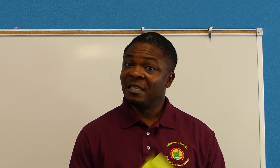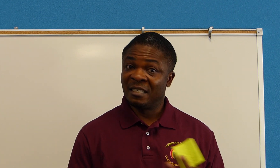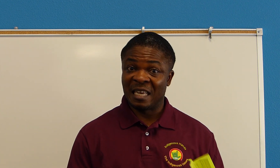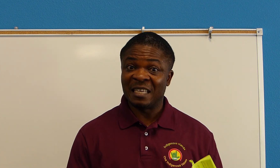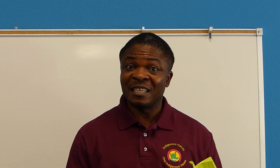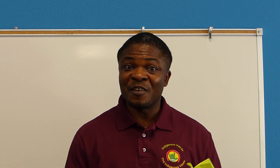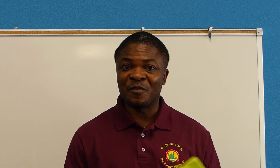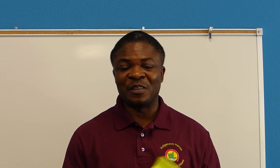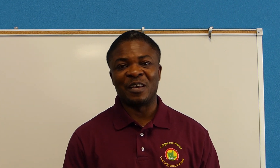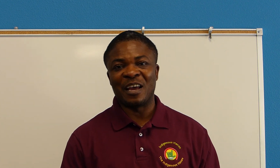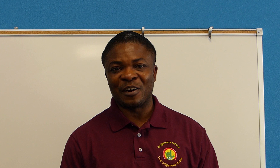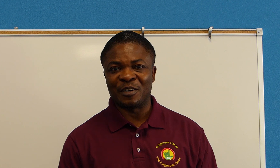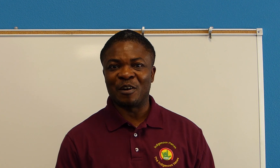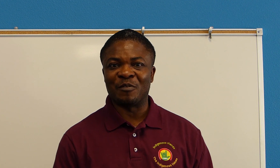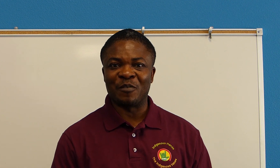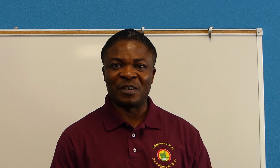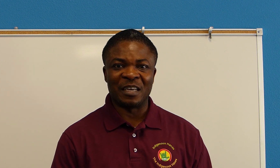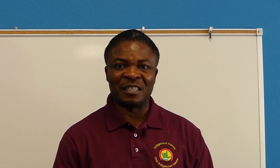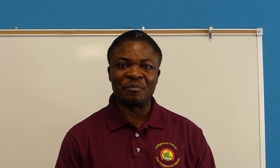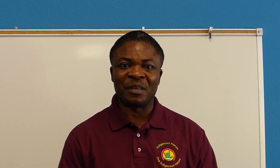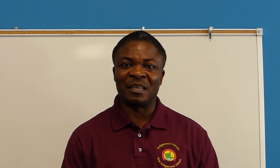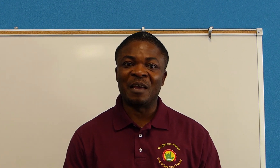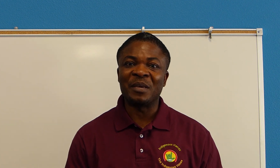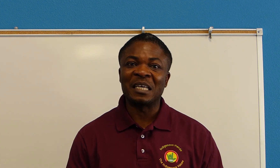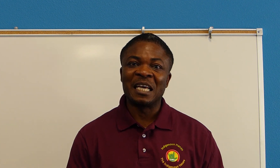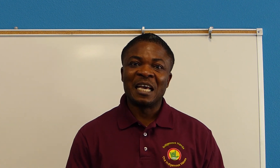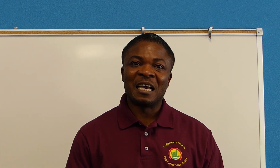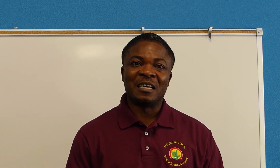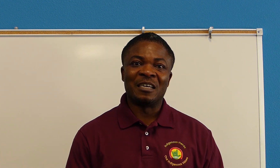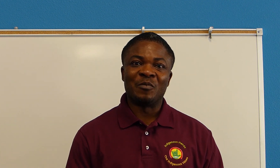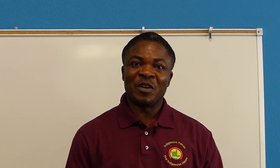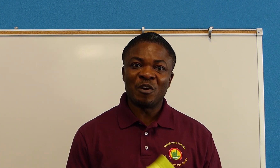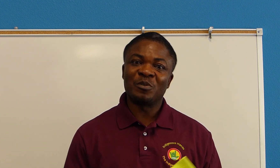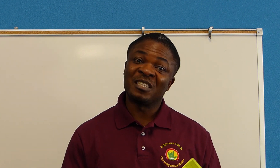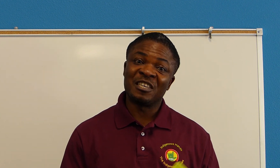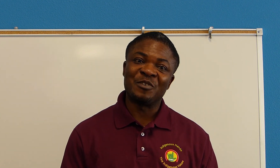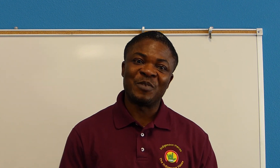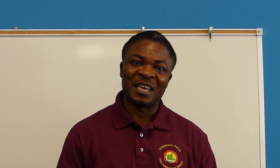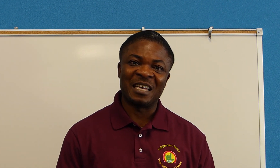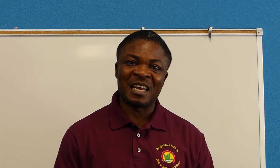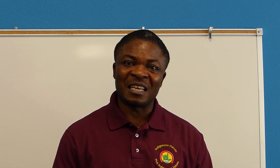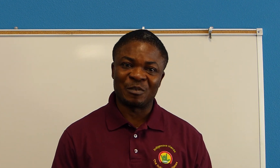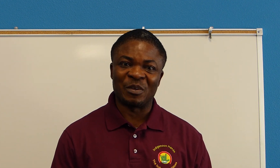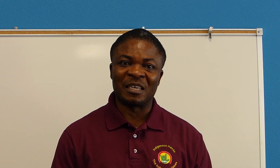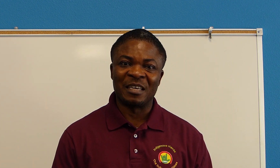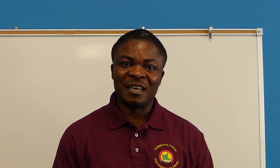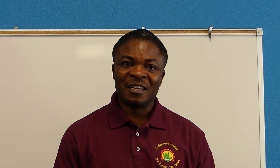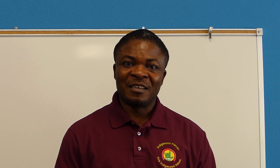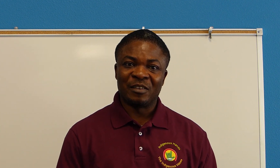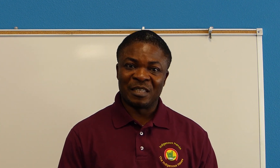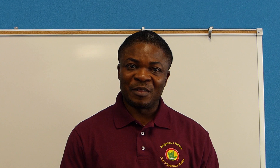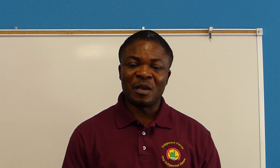stay safe in the era of Covid-19 pandemic and we hope to see you again next week, until then, bye!